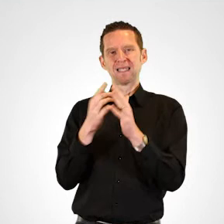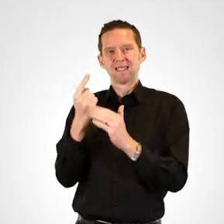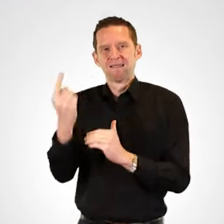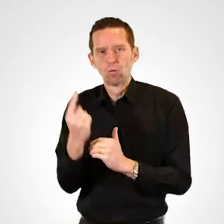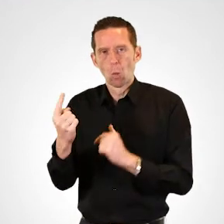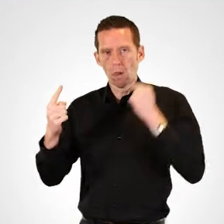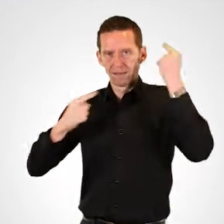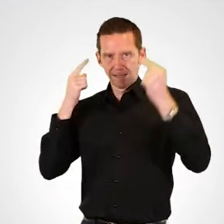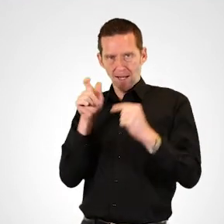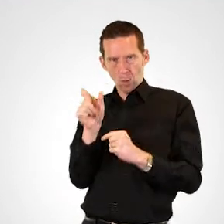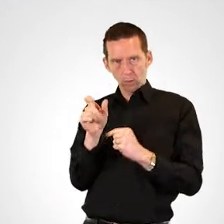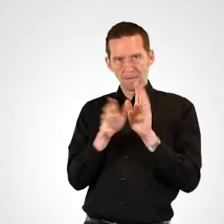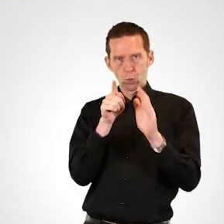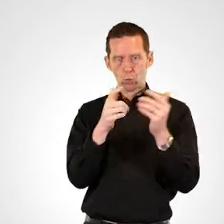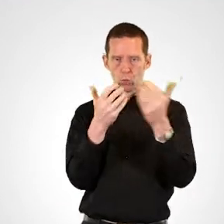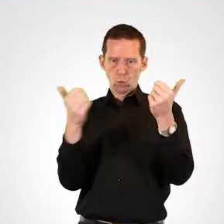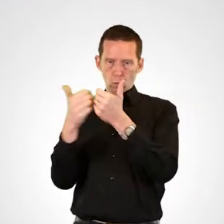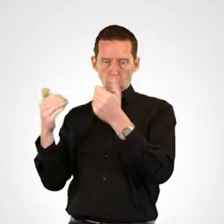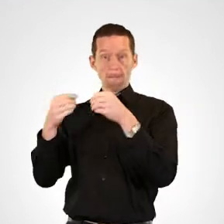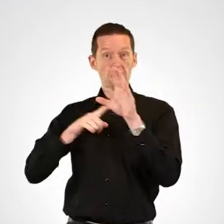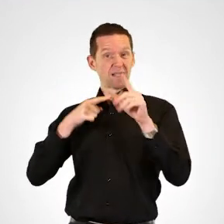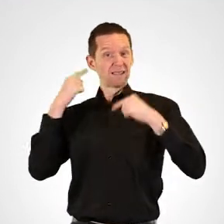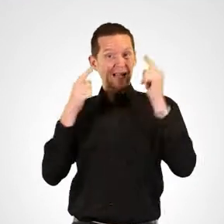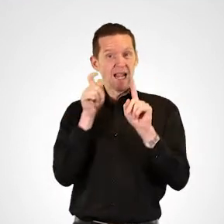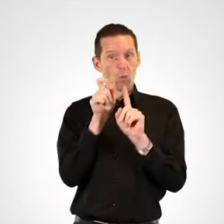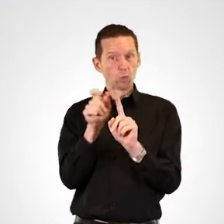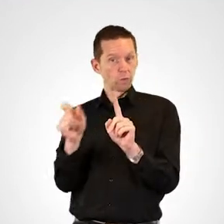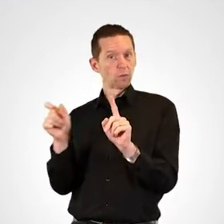so it's breaking words by sound by sound.